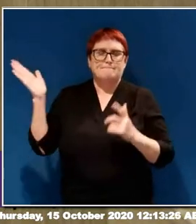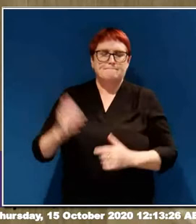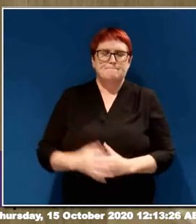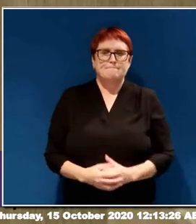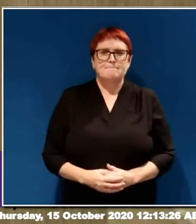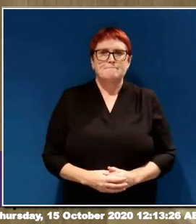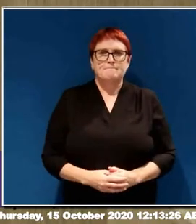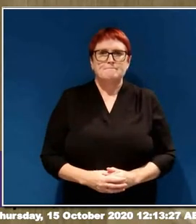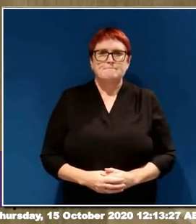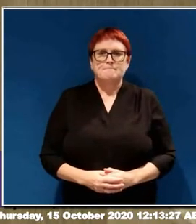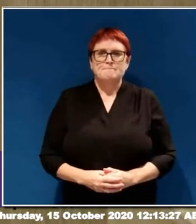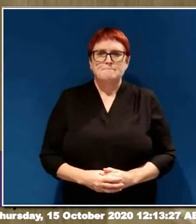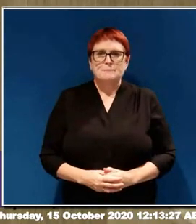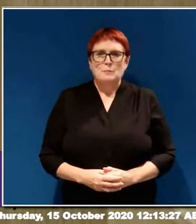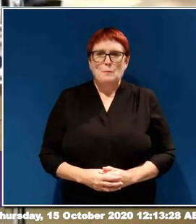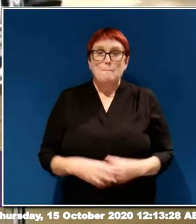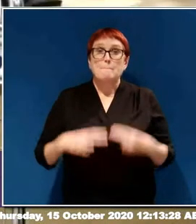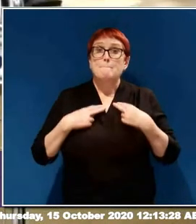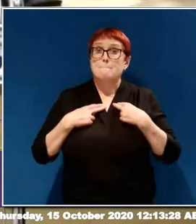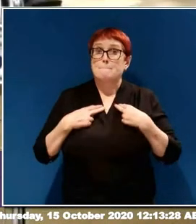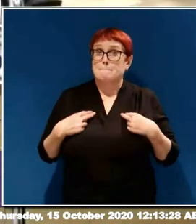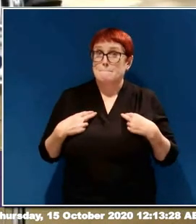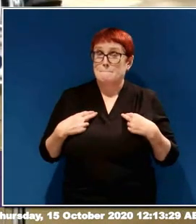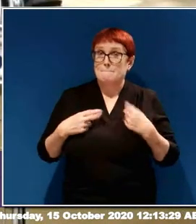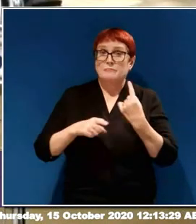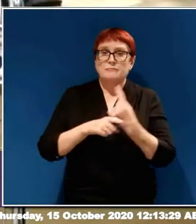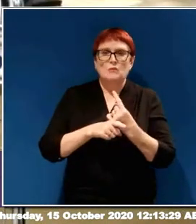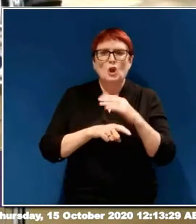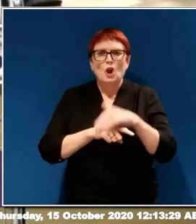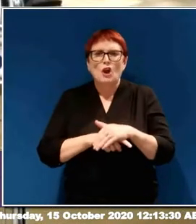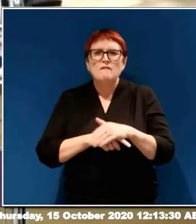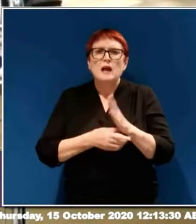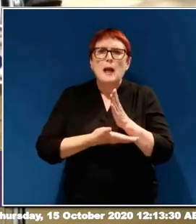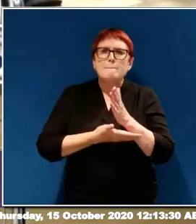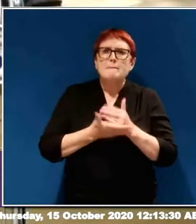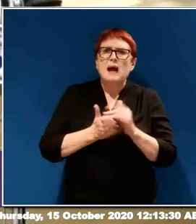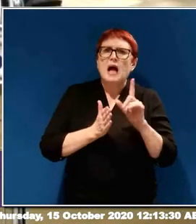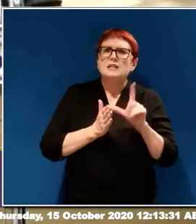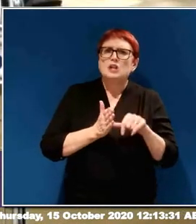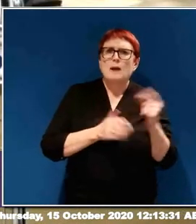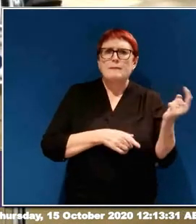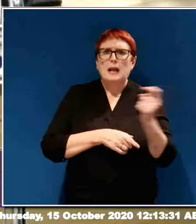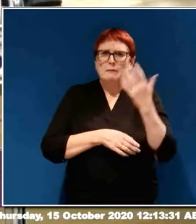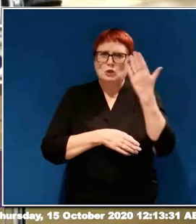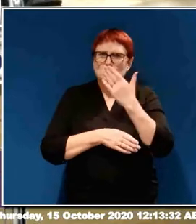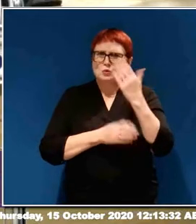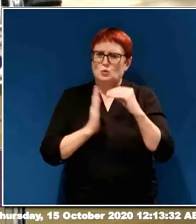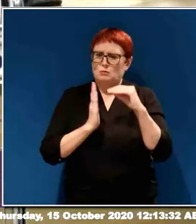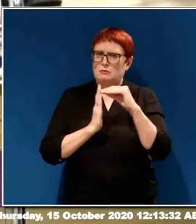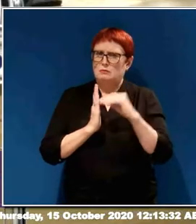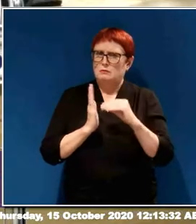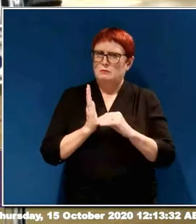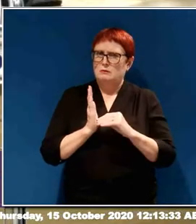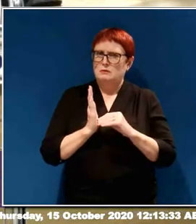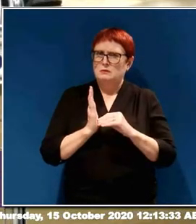There you're speaking about the part-time attendance guideline which was promulgated 2020 by the Department of Education, is that correct?